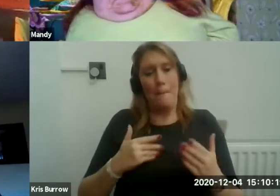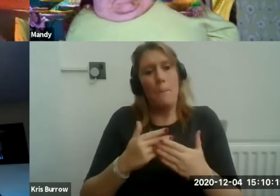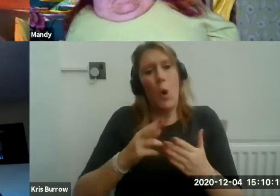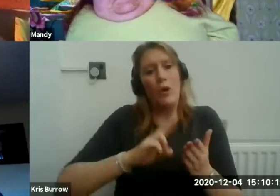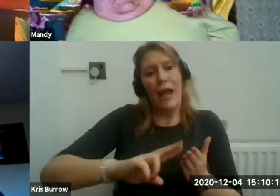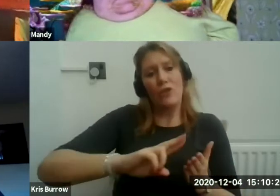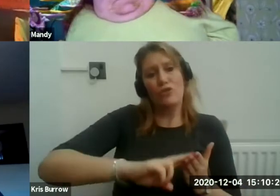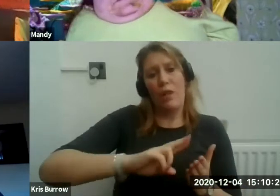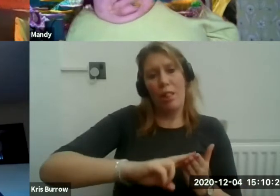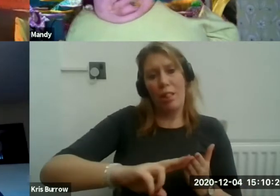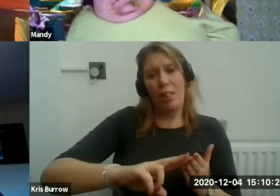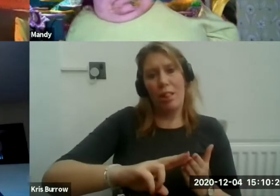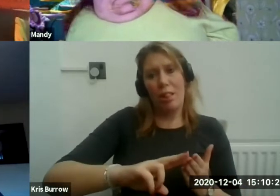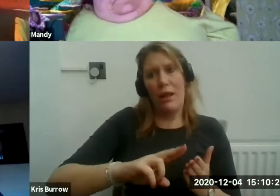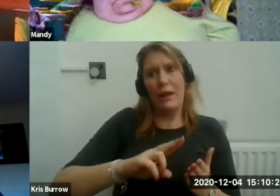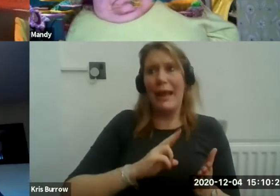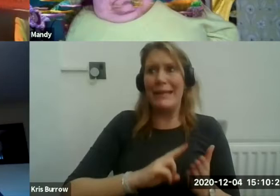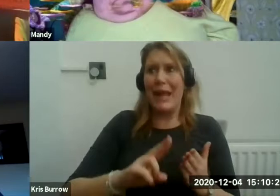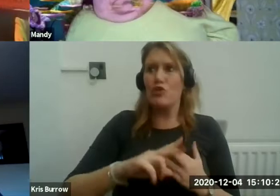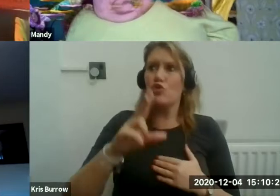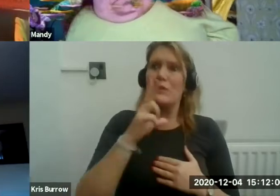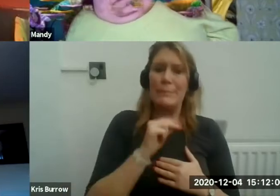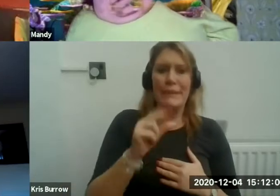there were natural patterns of speech for